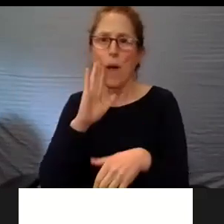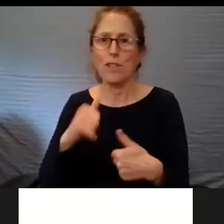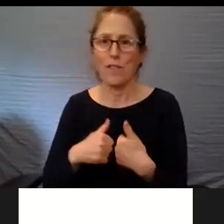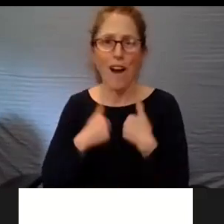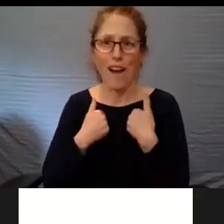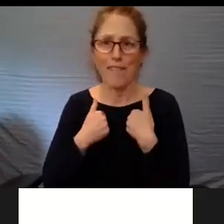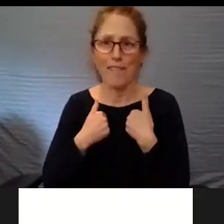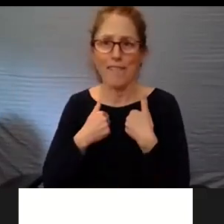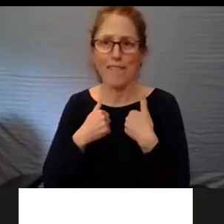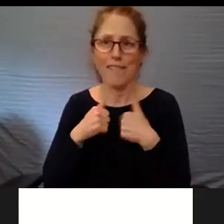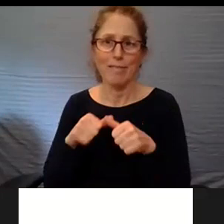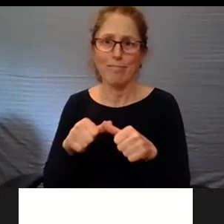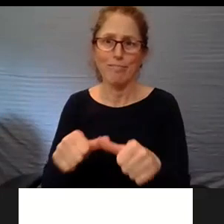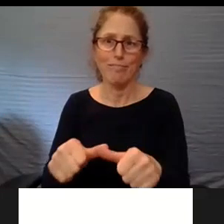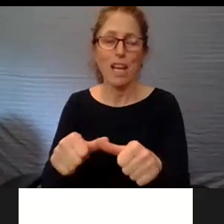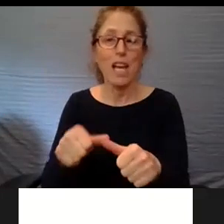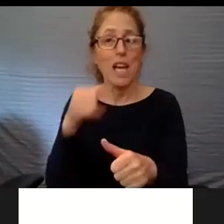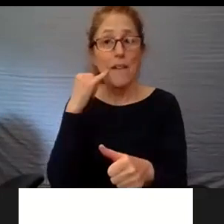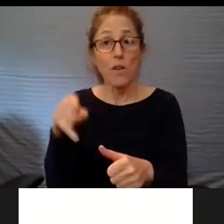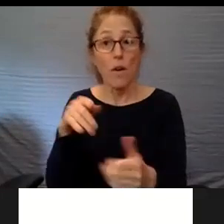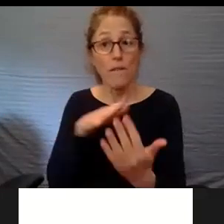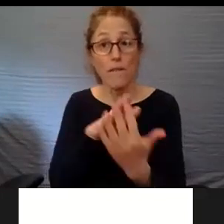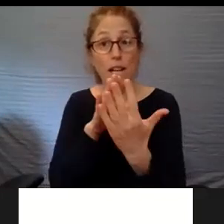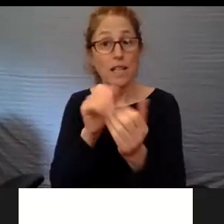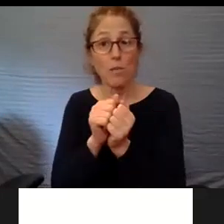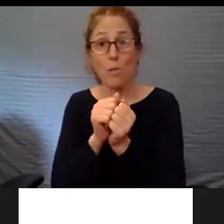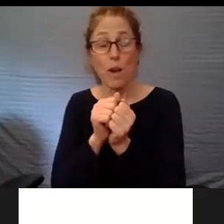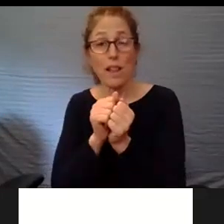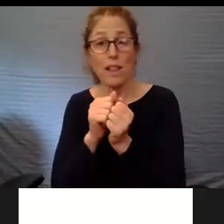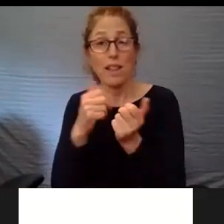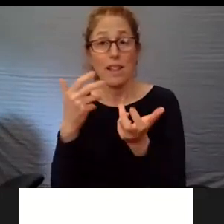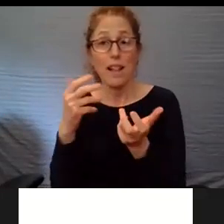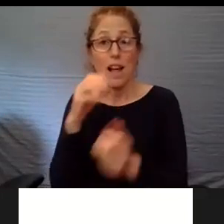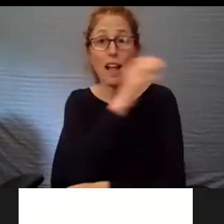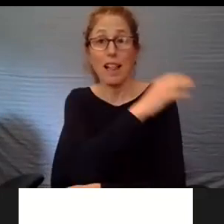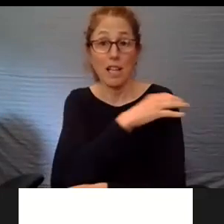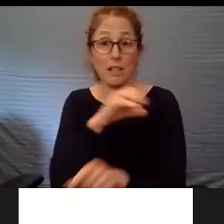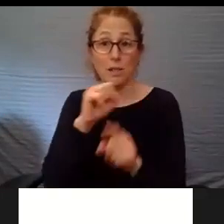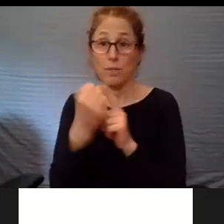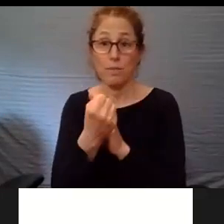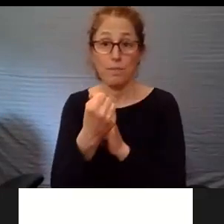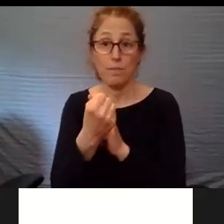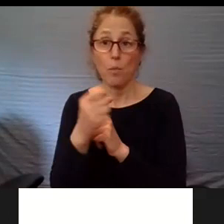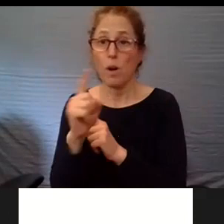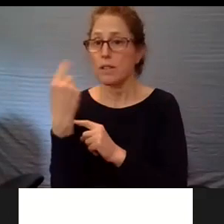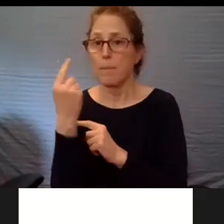When you're faced with a clinical situation where someone is going to die very,